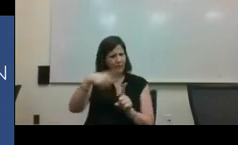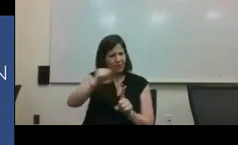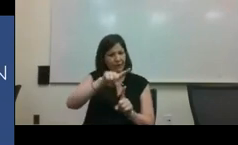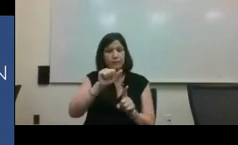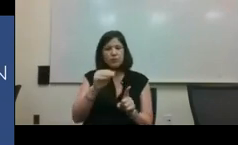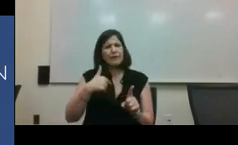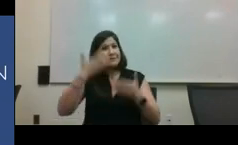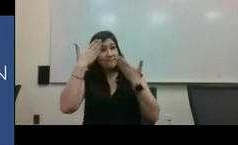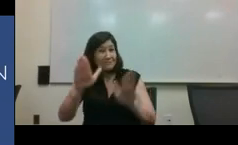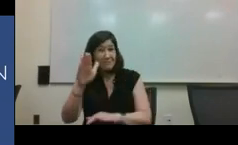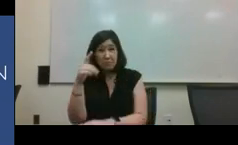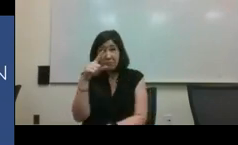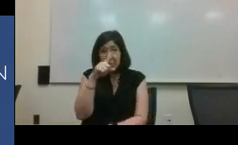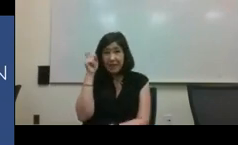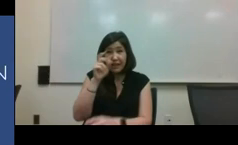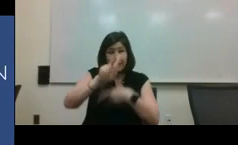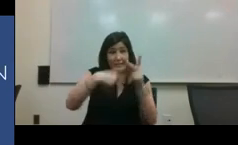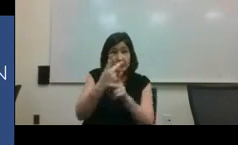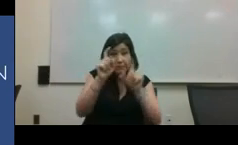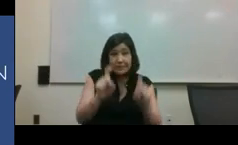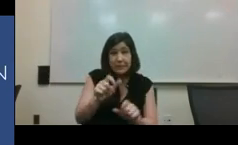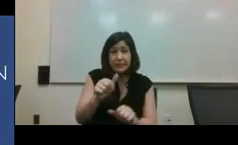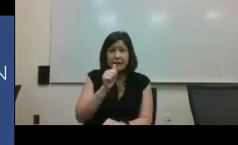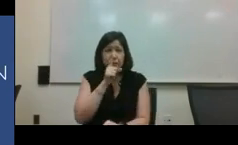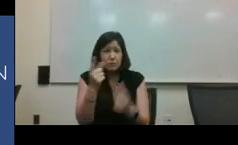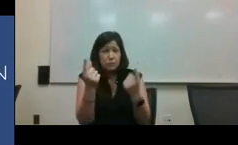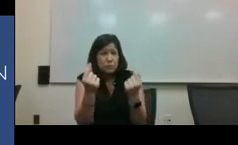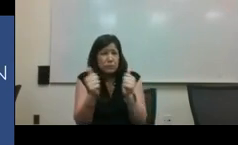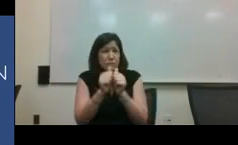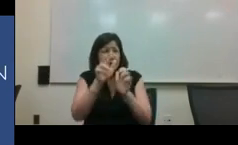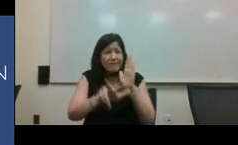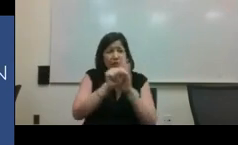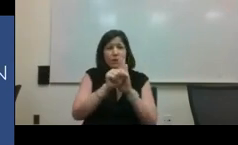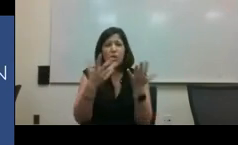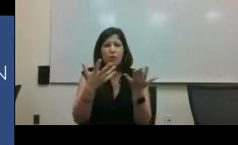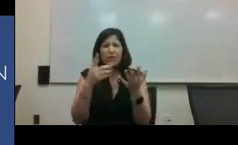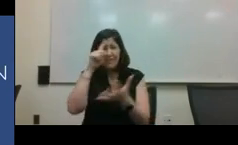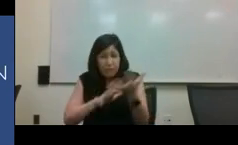So, we don't know if that's because the form of the test, they weren't sure what to do with a video. And it was confusing.